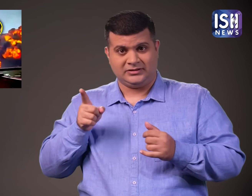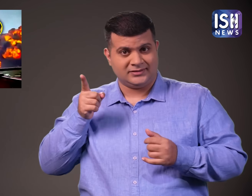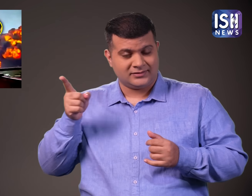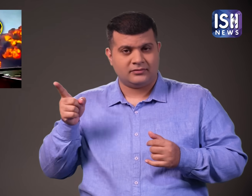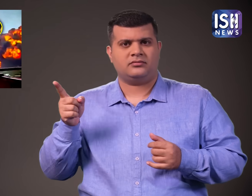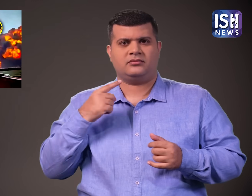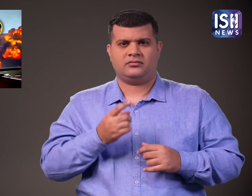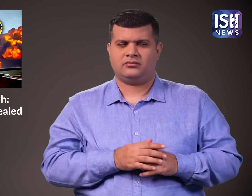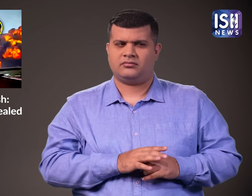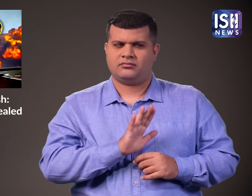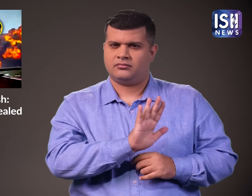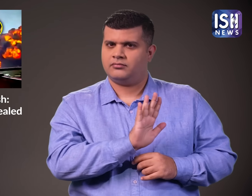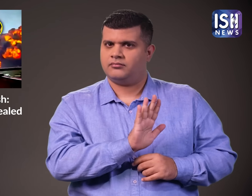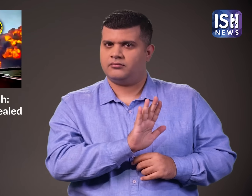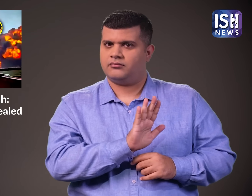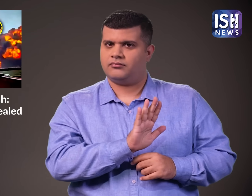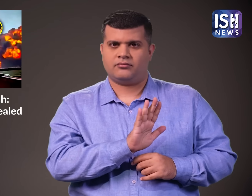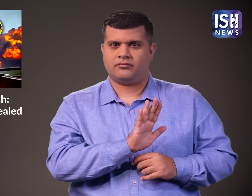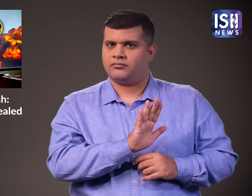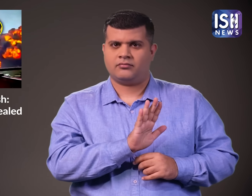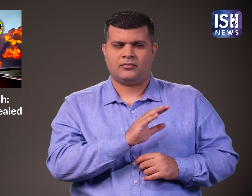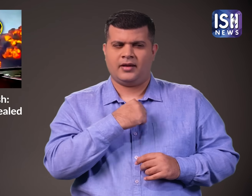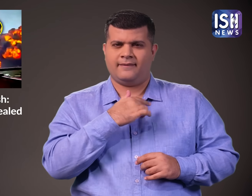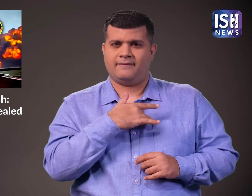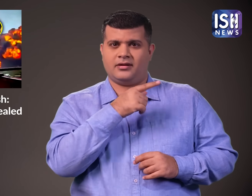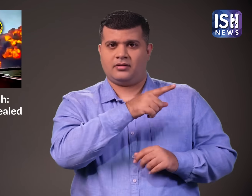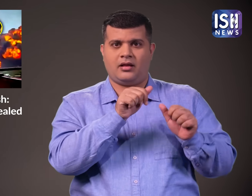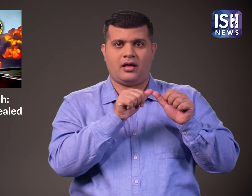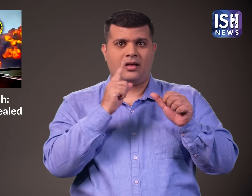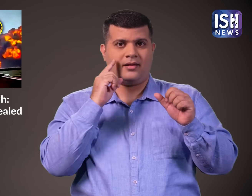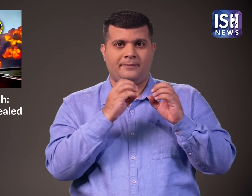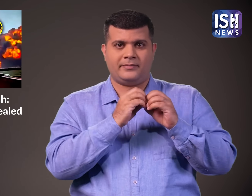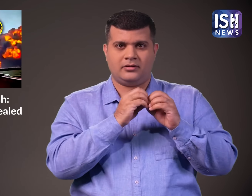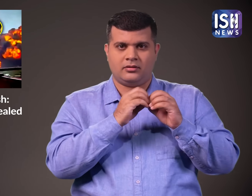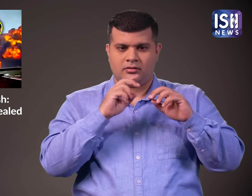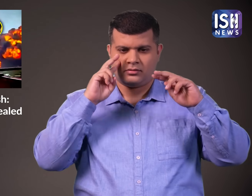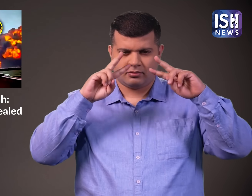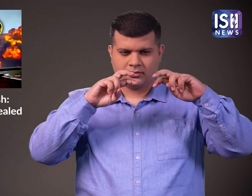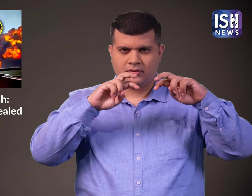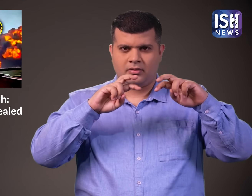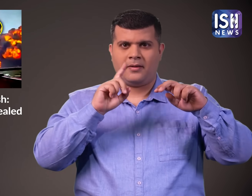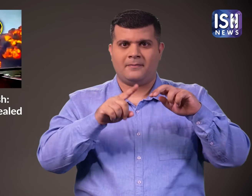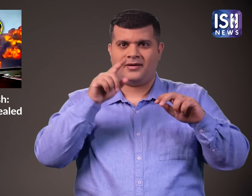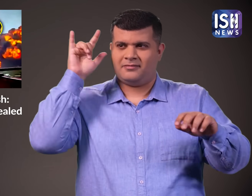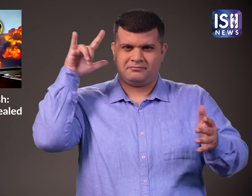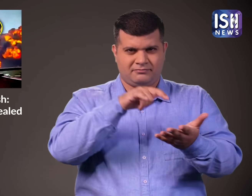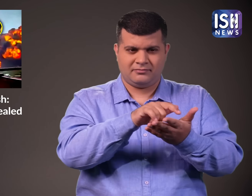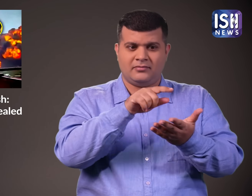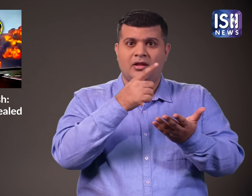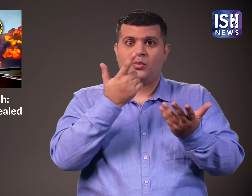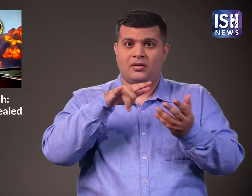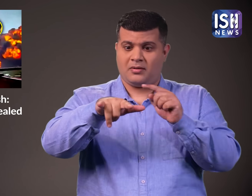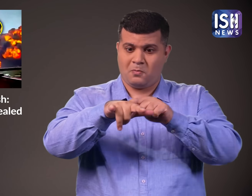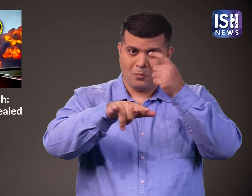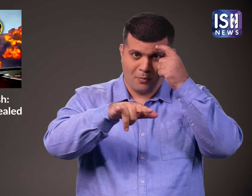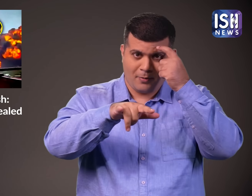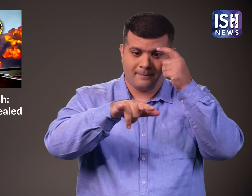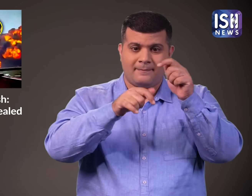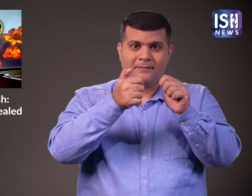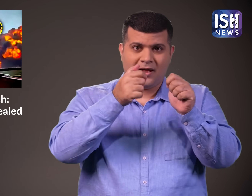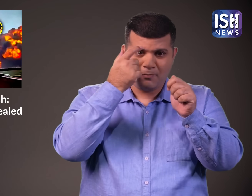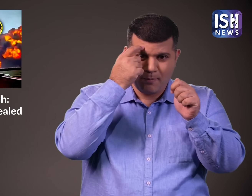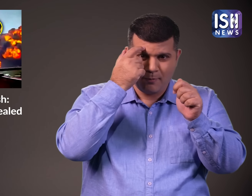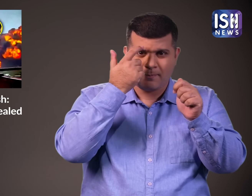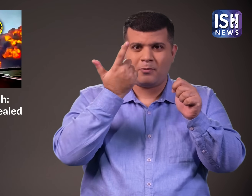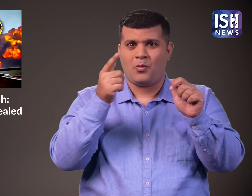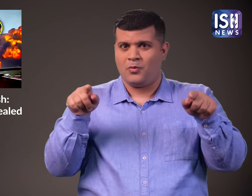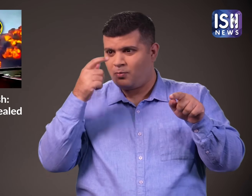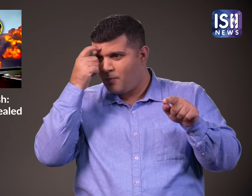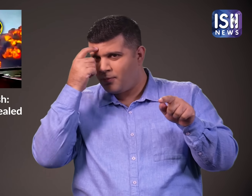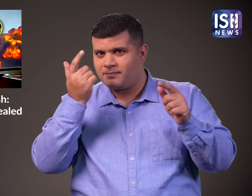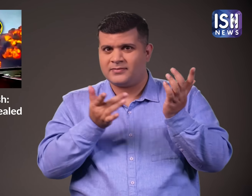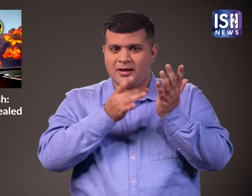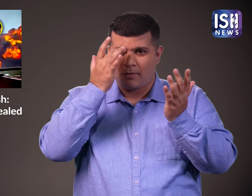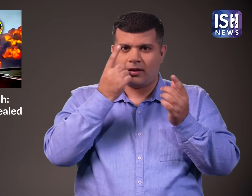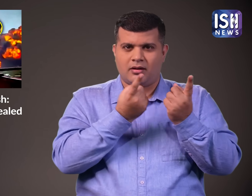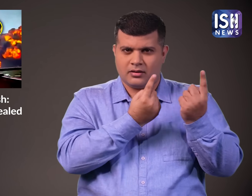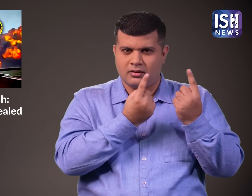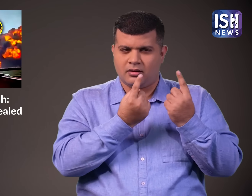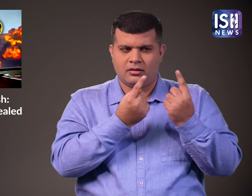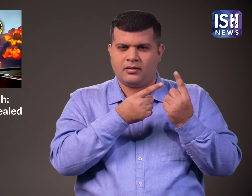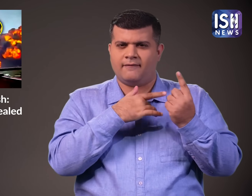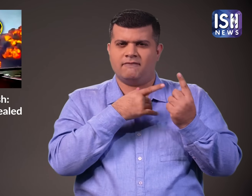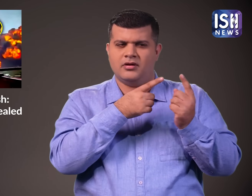said that the AAIB, instead of fully investigating the aircraft and possible technical faults,